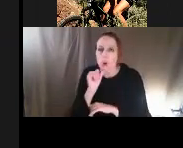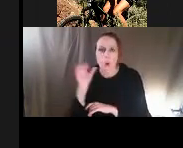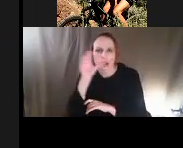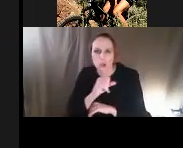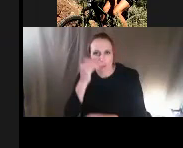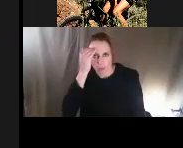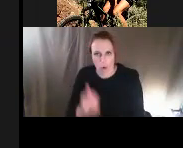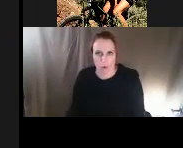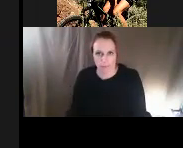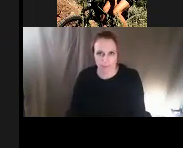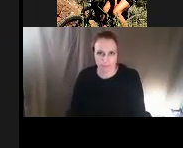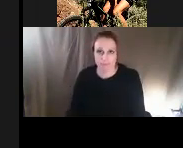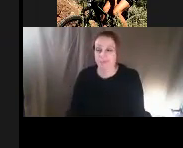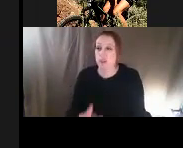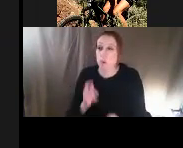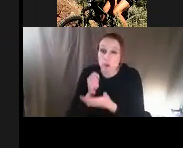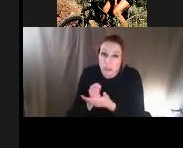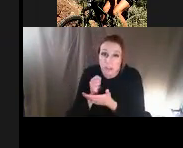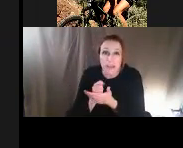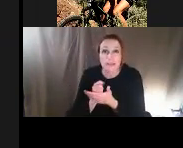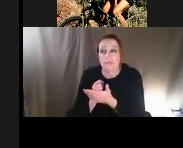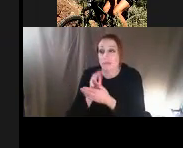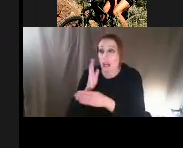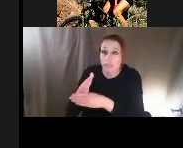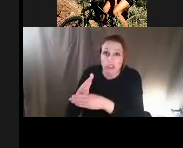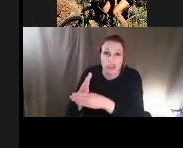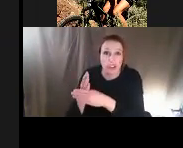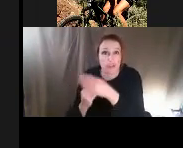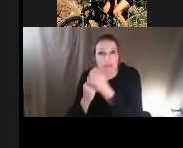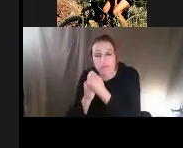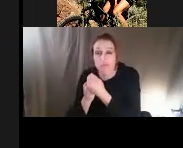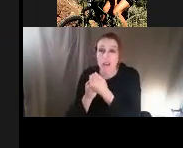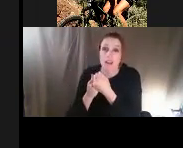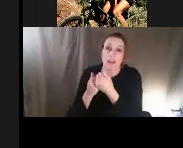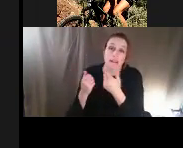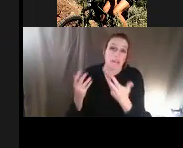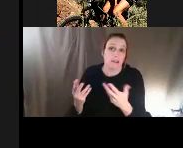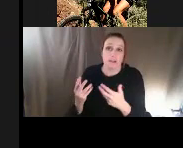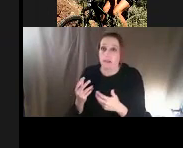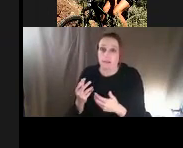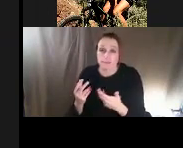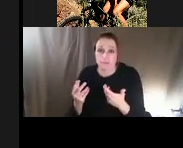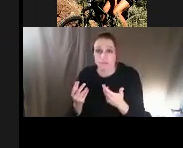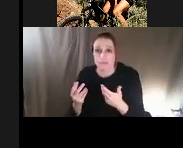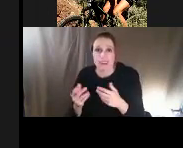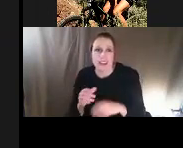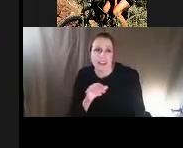Any treatment or intervention. Kind of like any polarity.